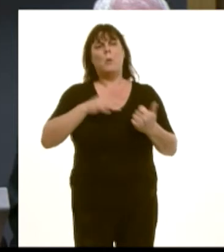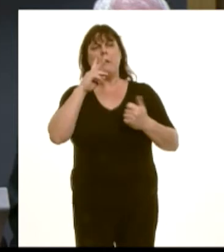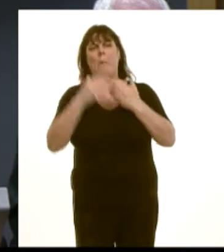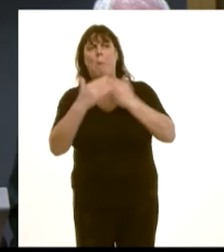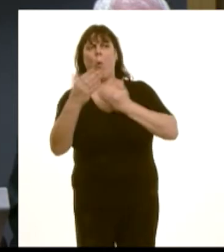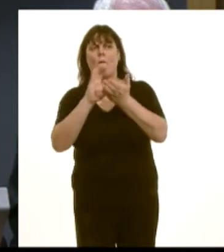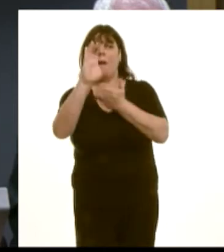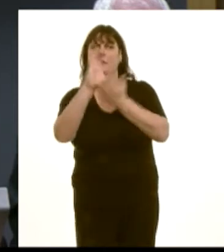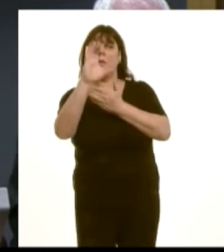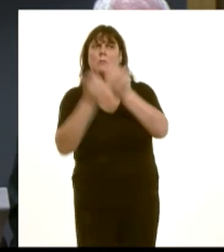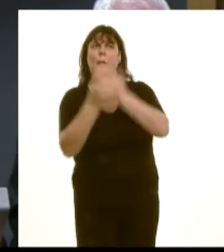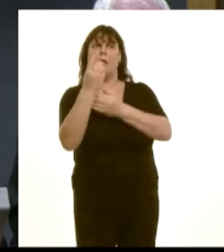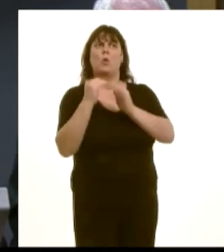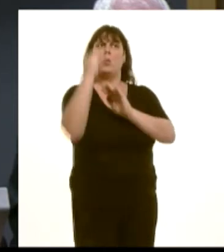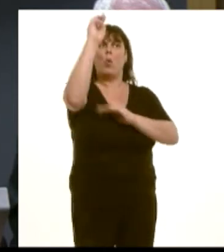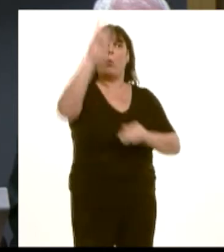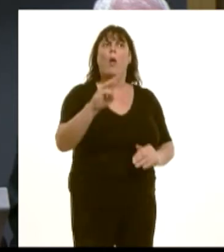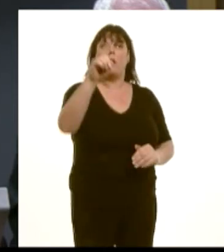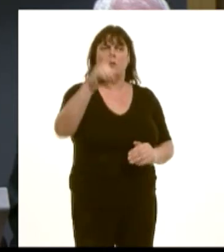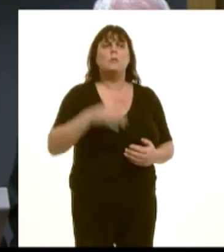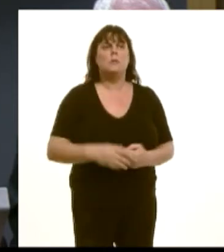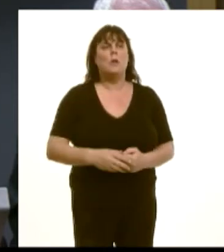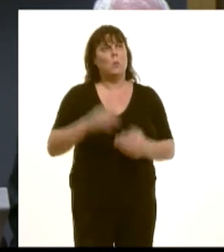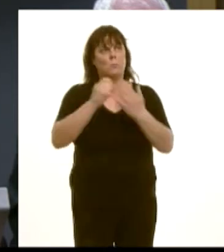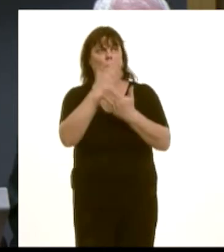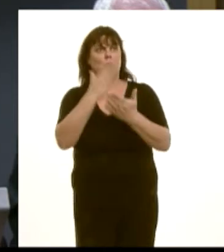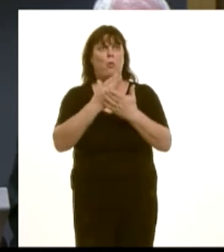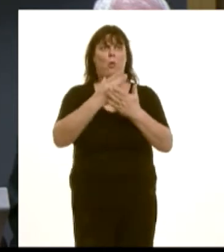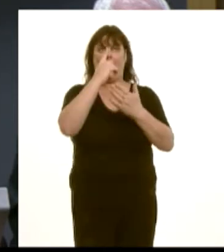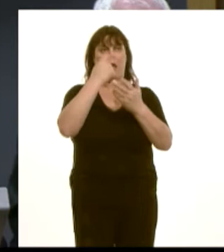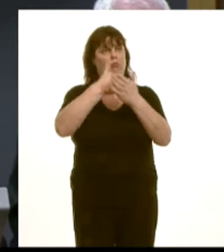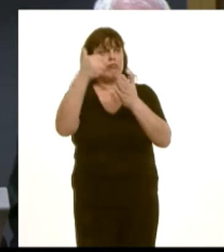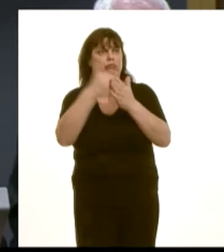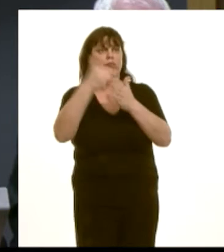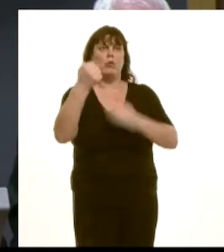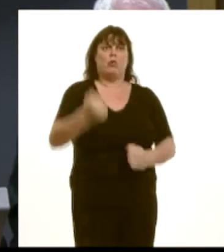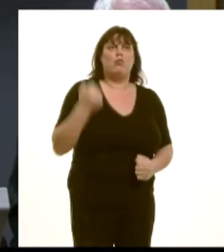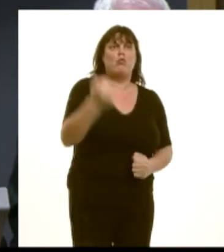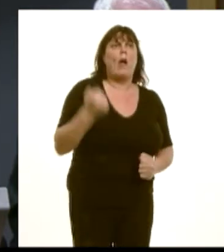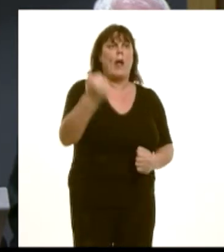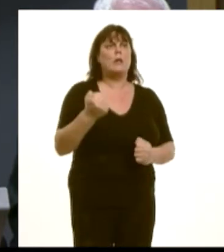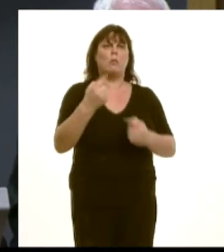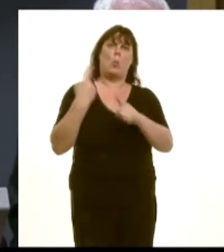in north Wales to make sure that we can have better frequency and journey times. As your